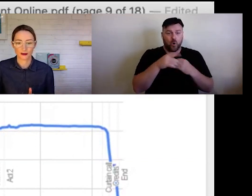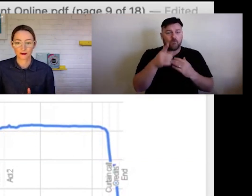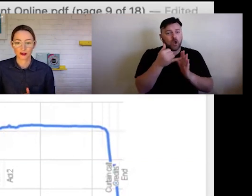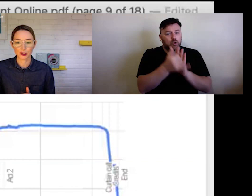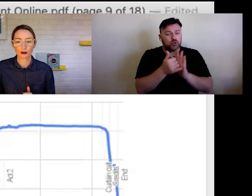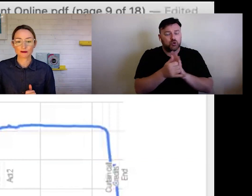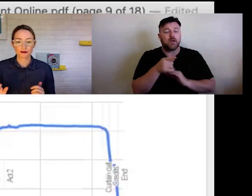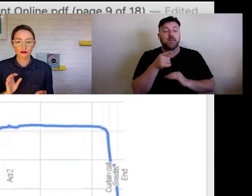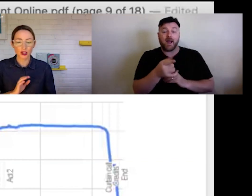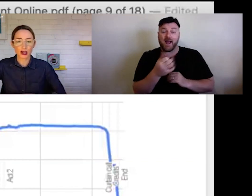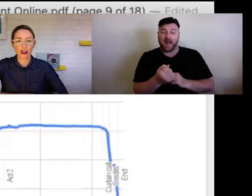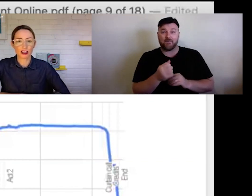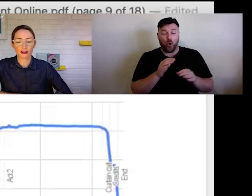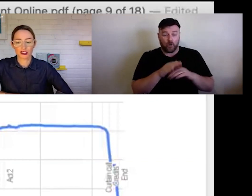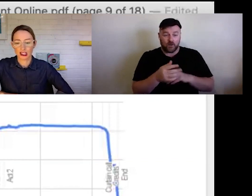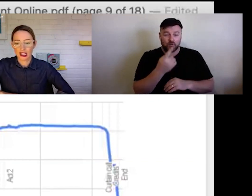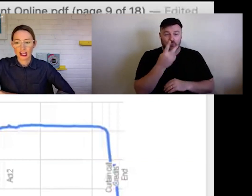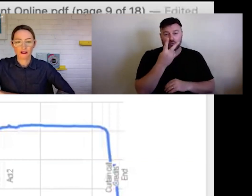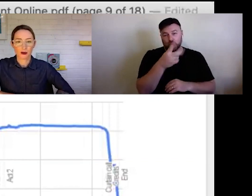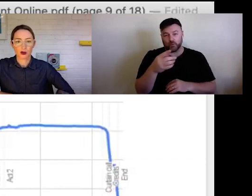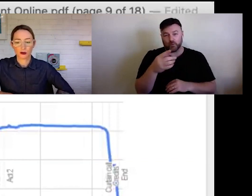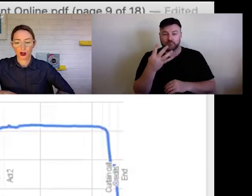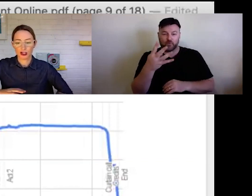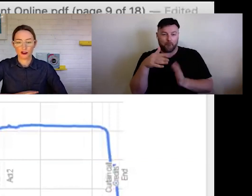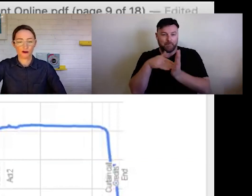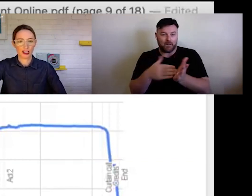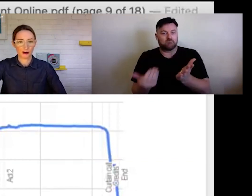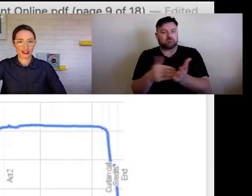to hear from you in a moment if you've picked up any examples or